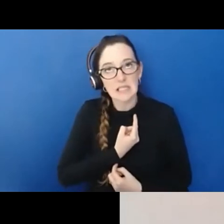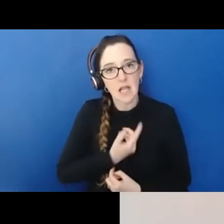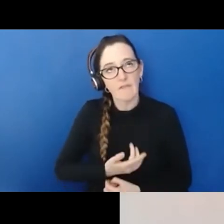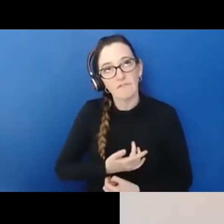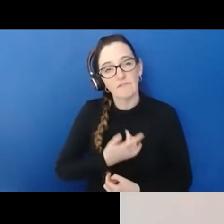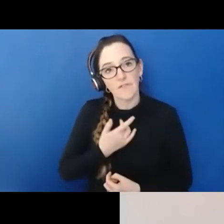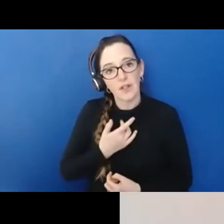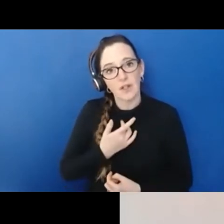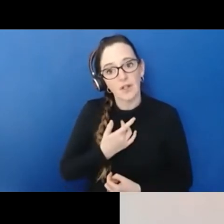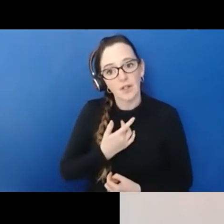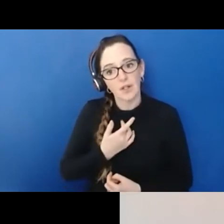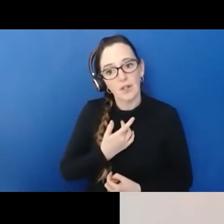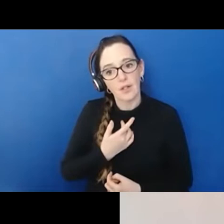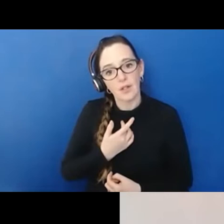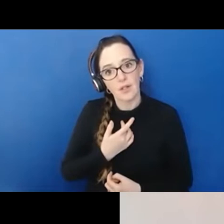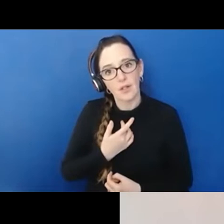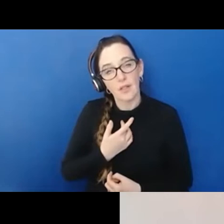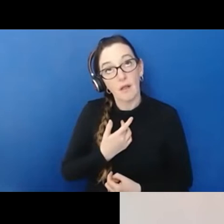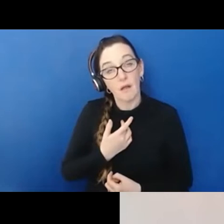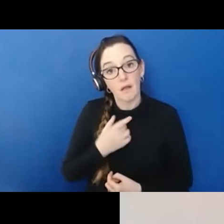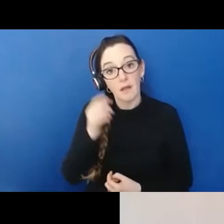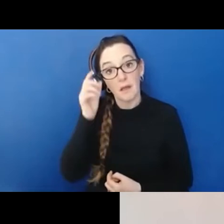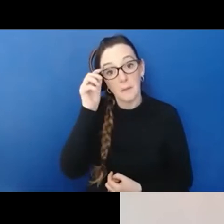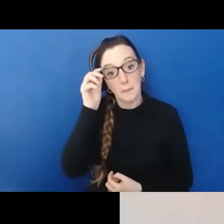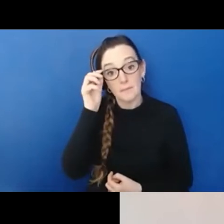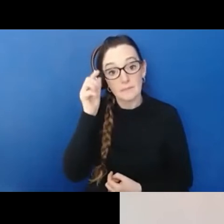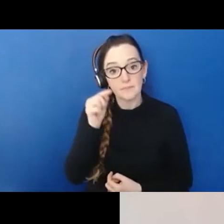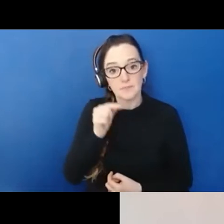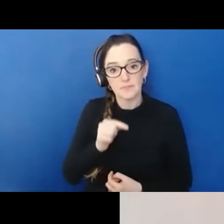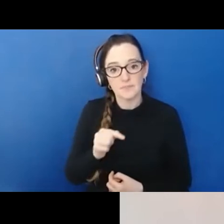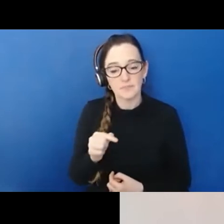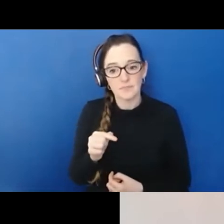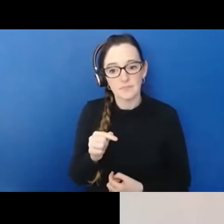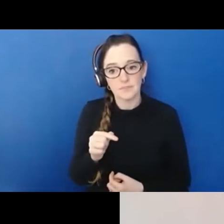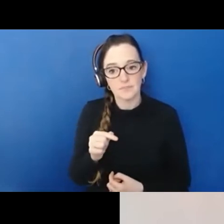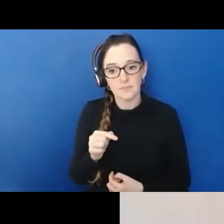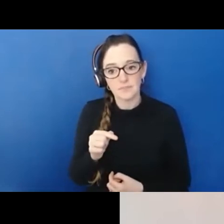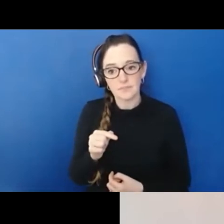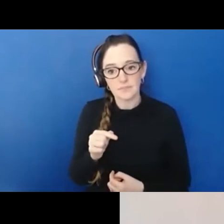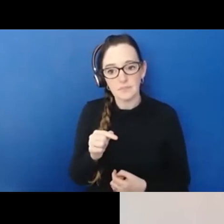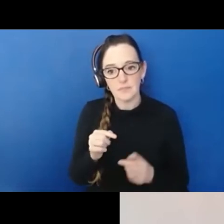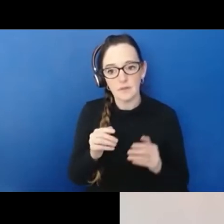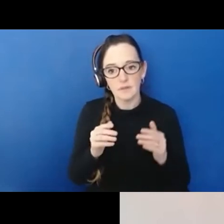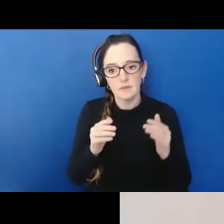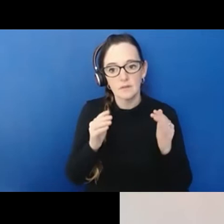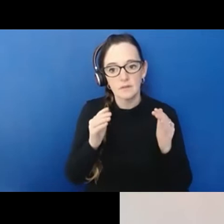most activist formations is that you have connections.